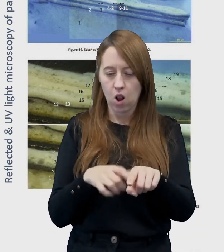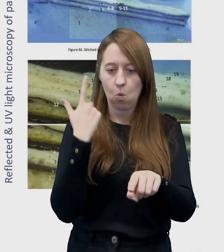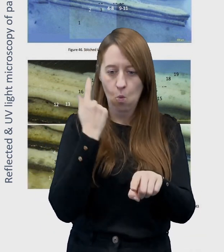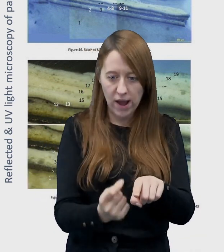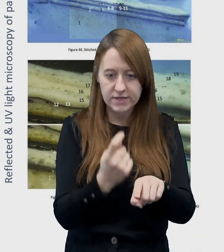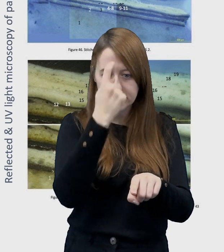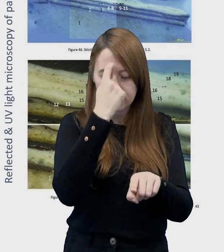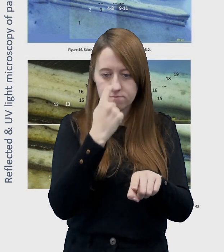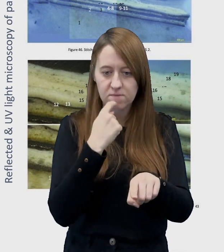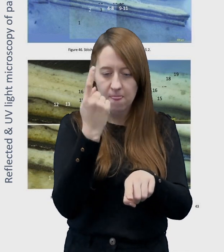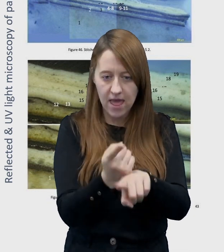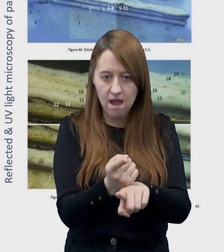Is that the point at which it was painted?